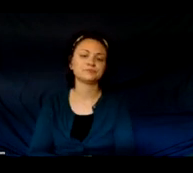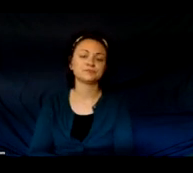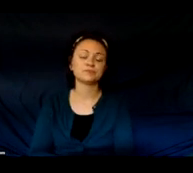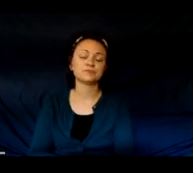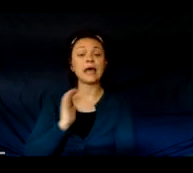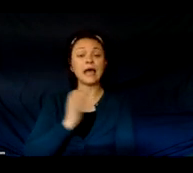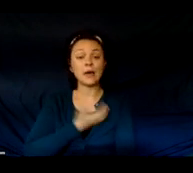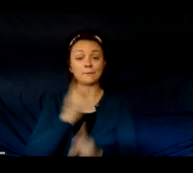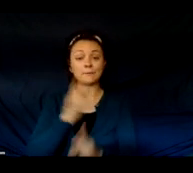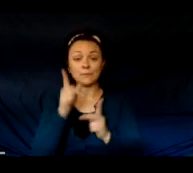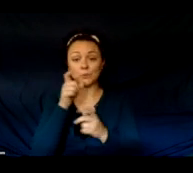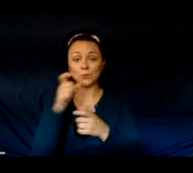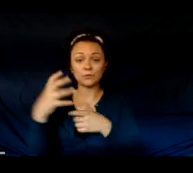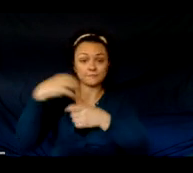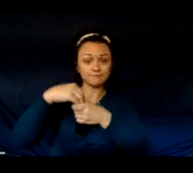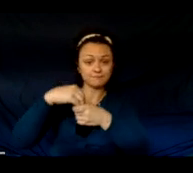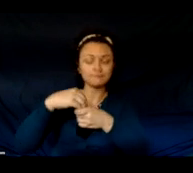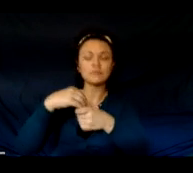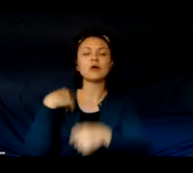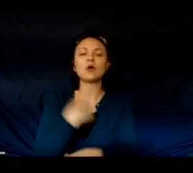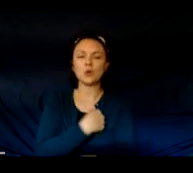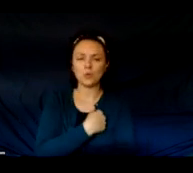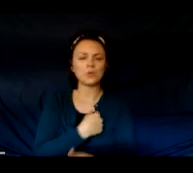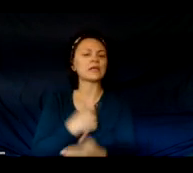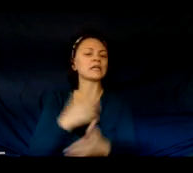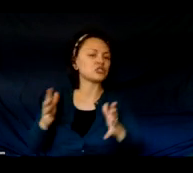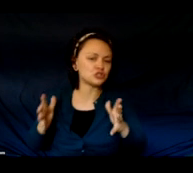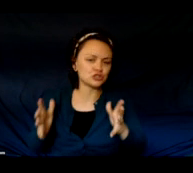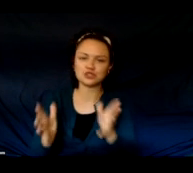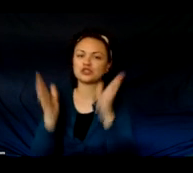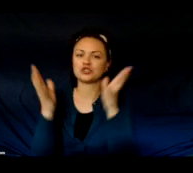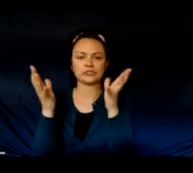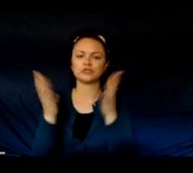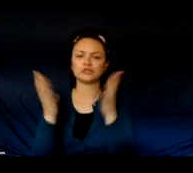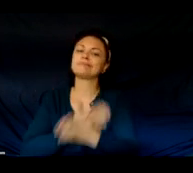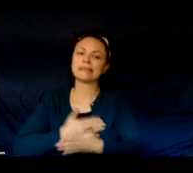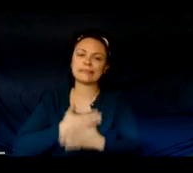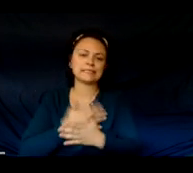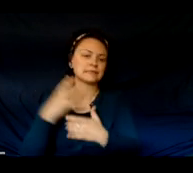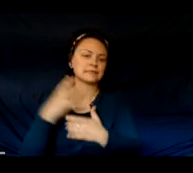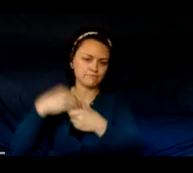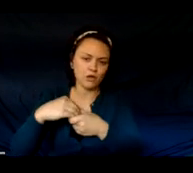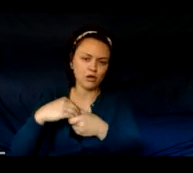engage with us throughout the duration of this discussion, as well as ask